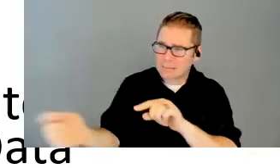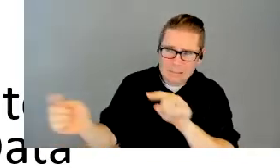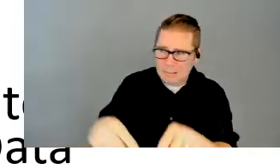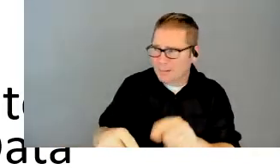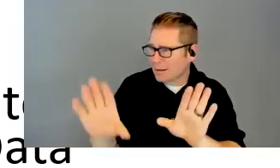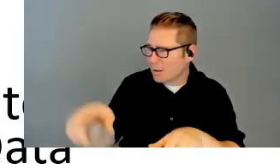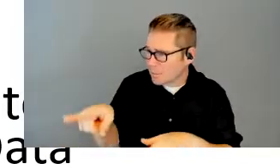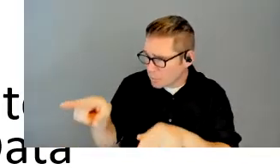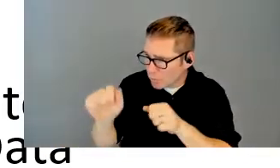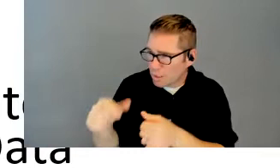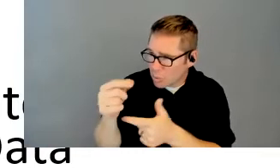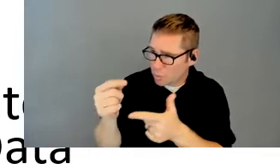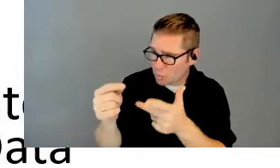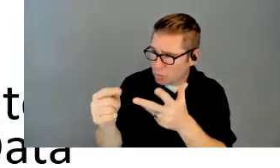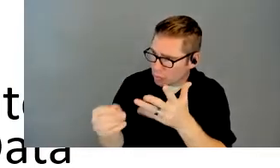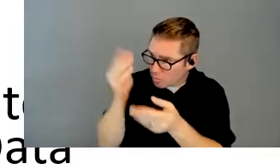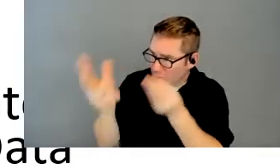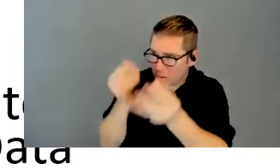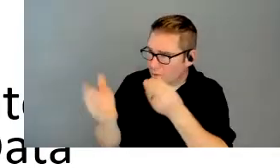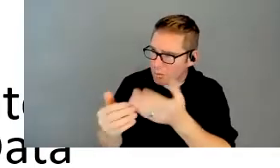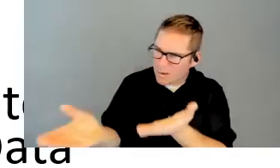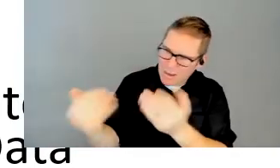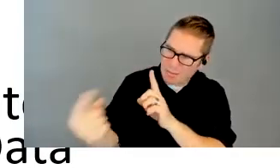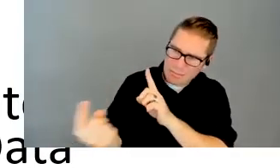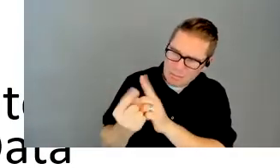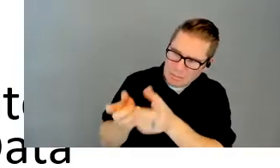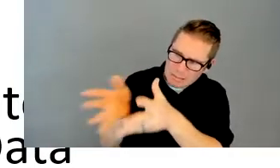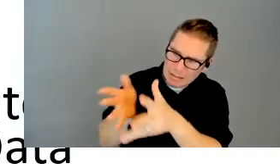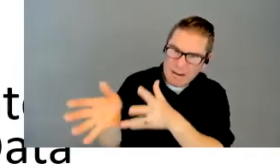And come talk to me. And he said she just wouldn't stop.